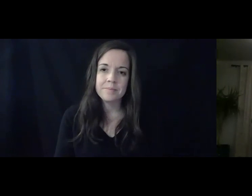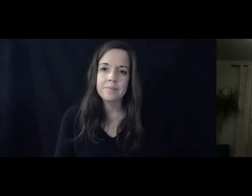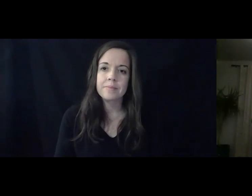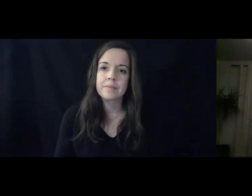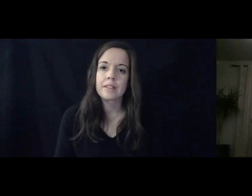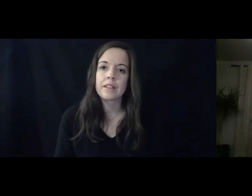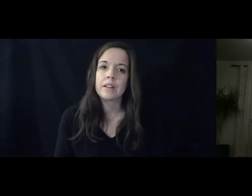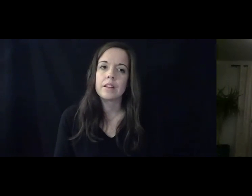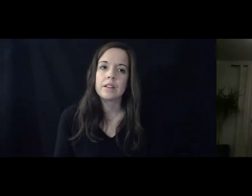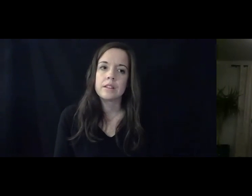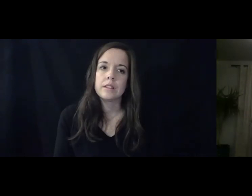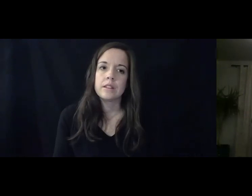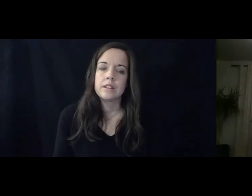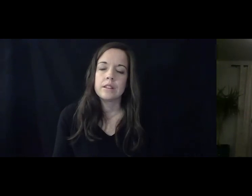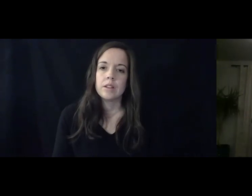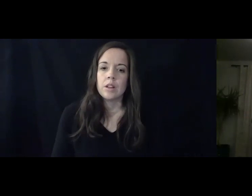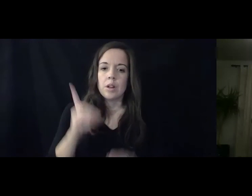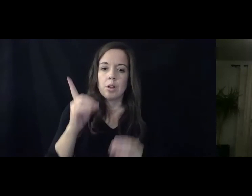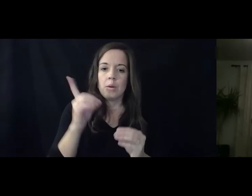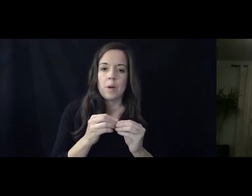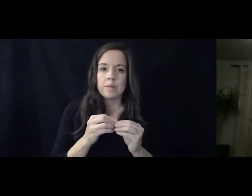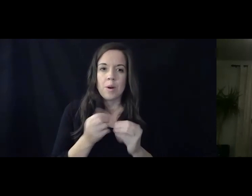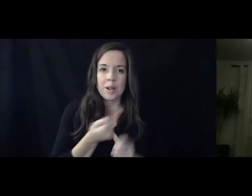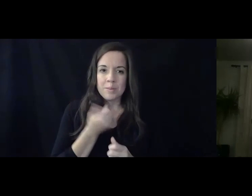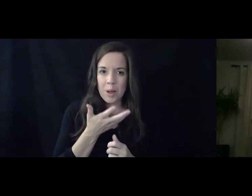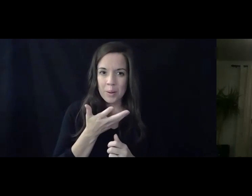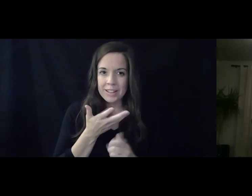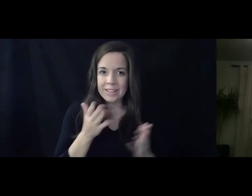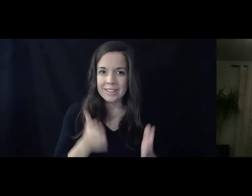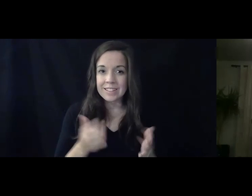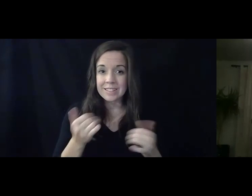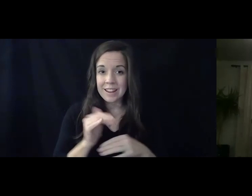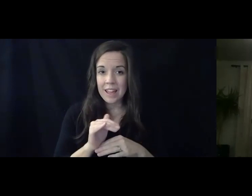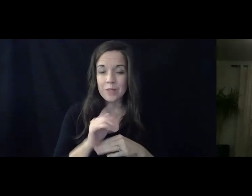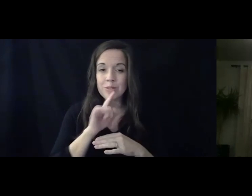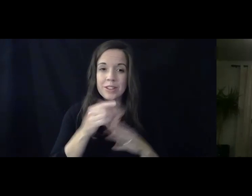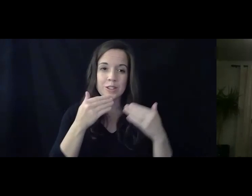So, we just have one more poet tonight. We’re really grateful to all of you for being here.